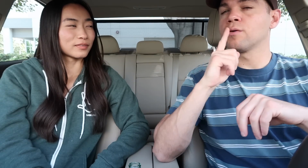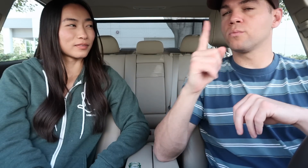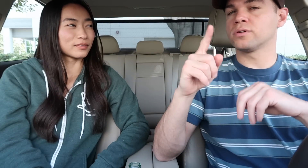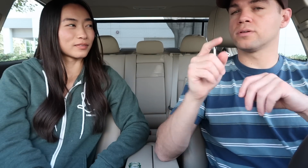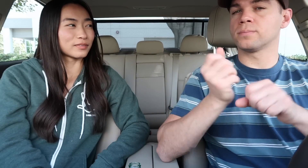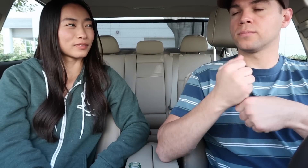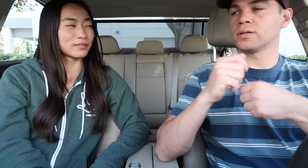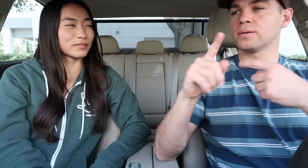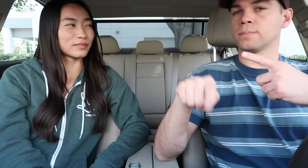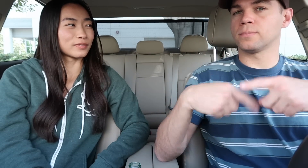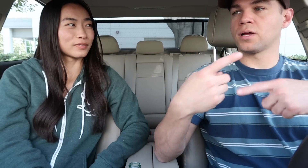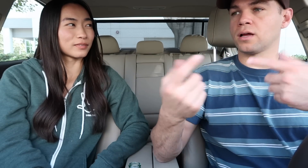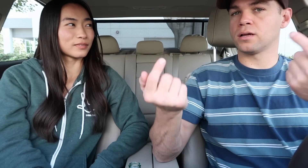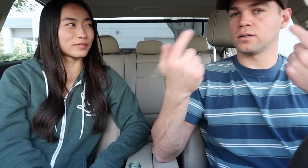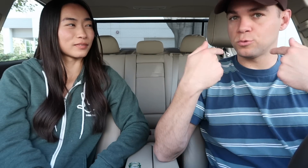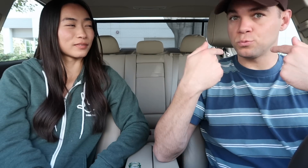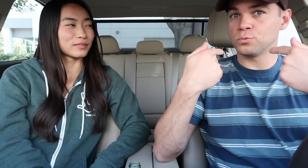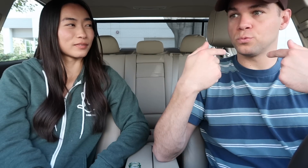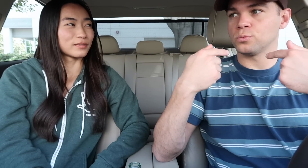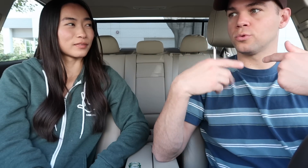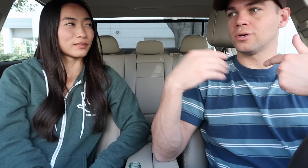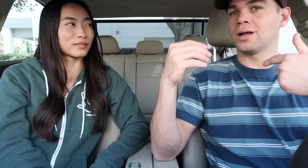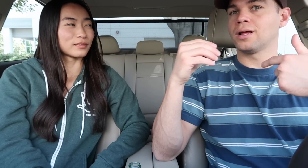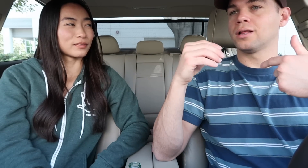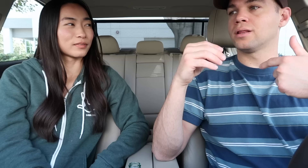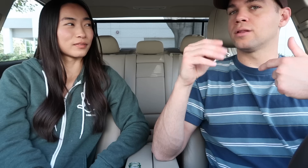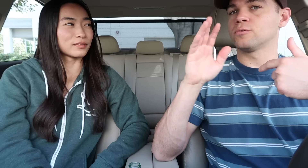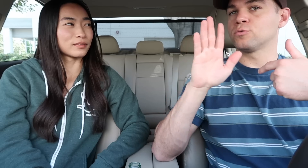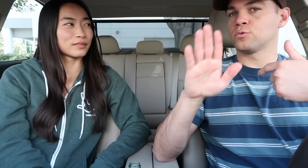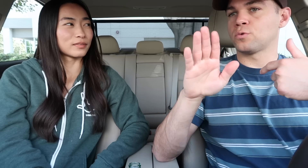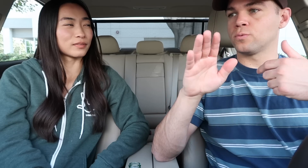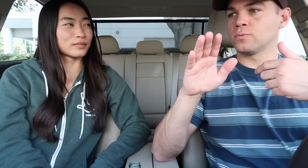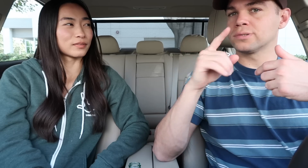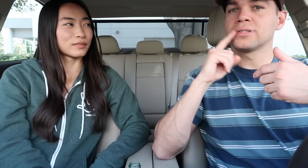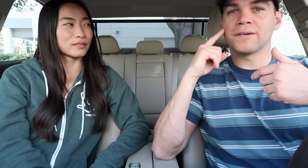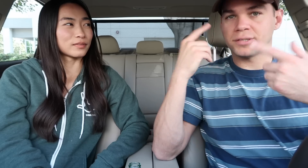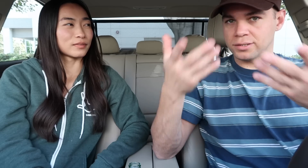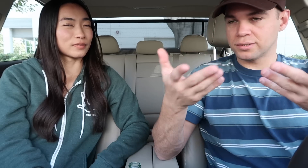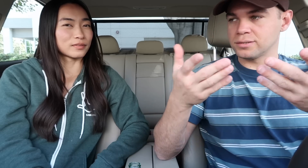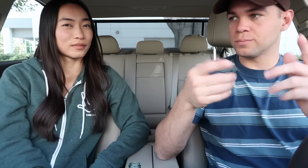don't make it about YOU and your deafness